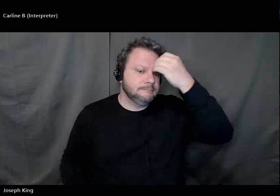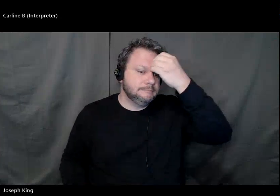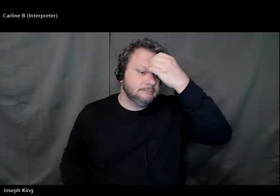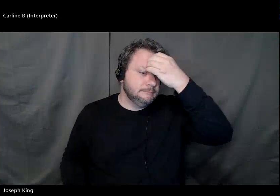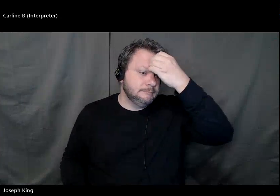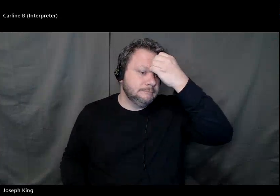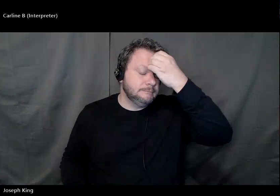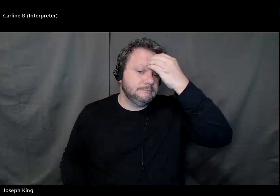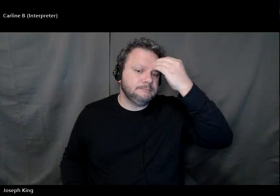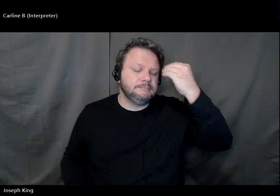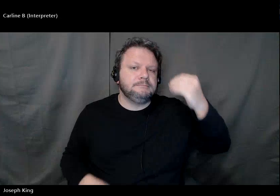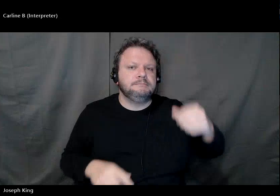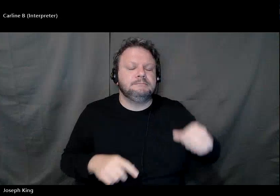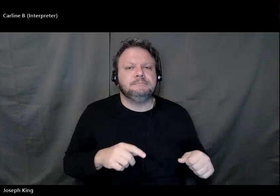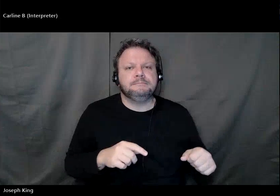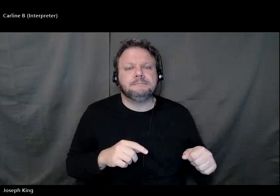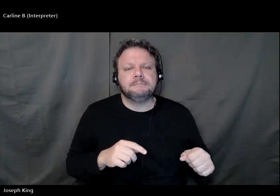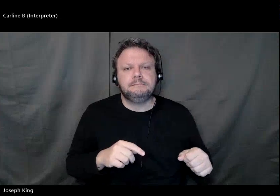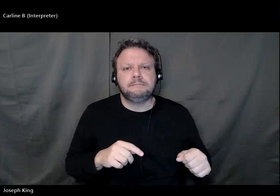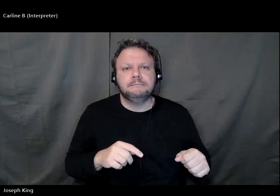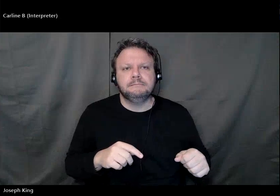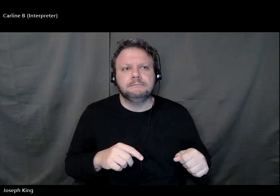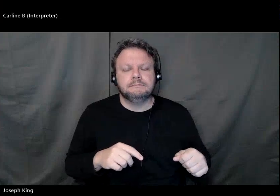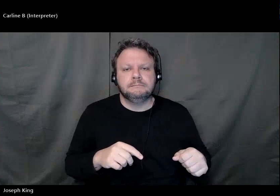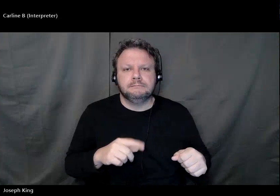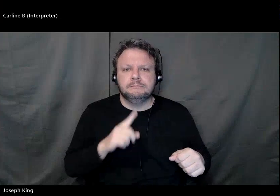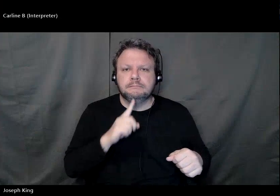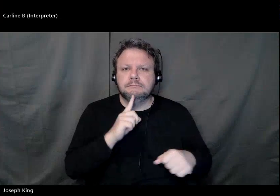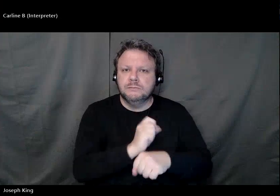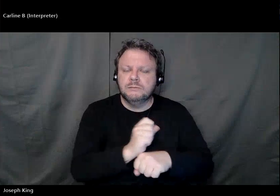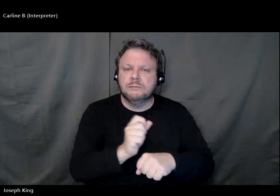There's very real institutional knowledge.